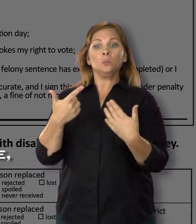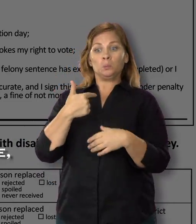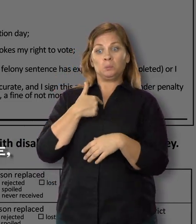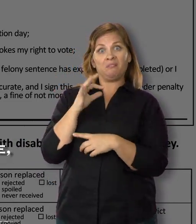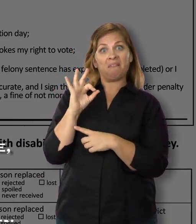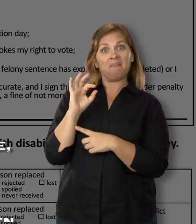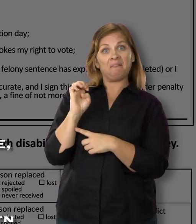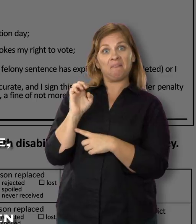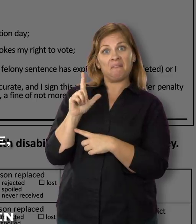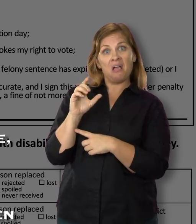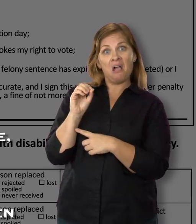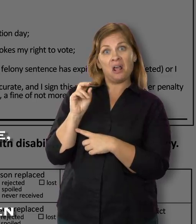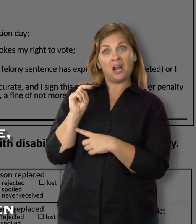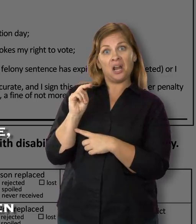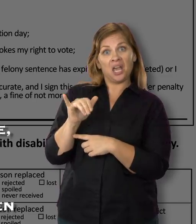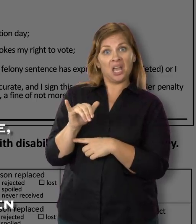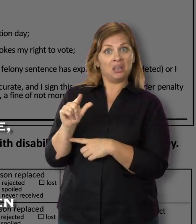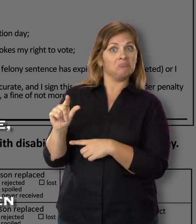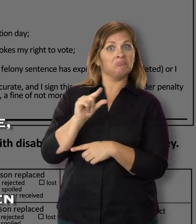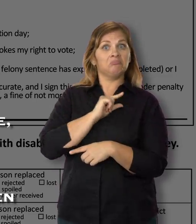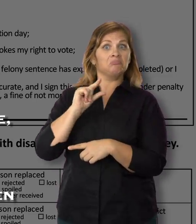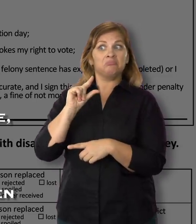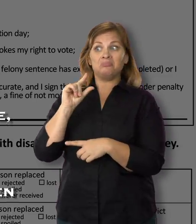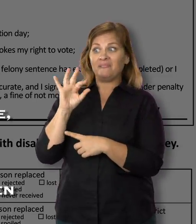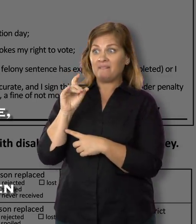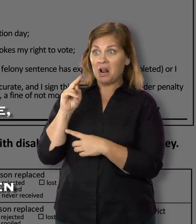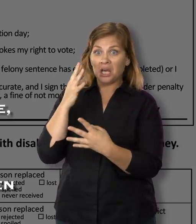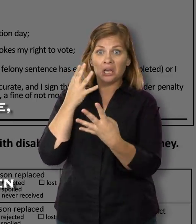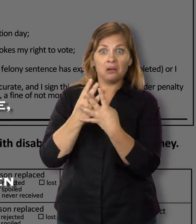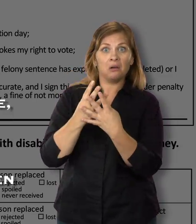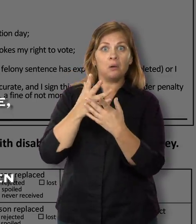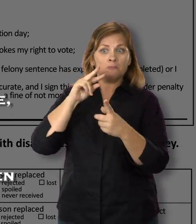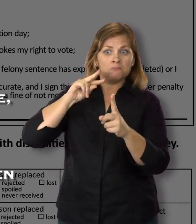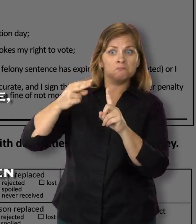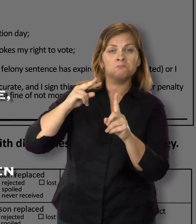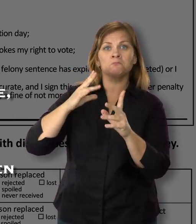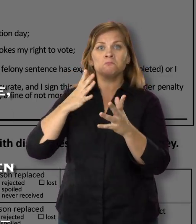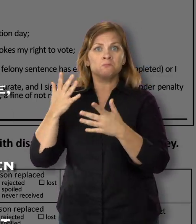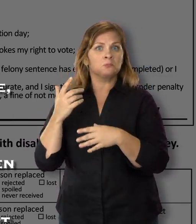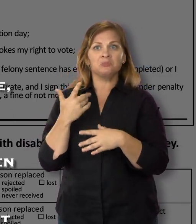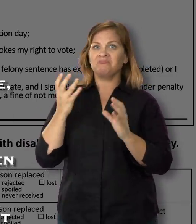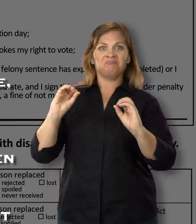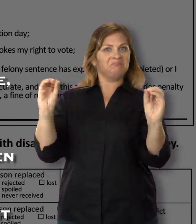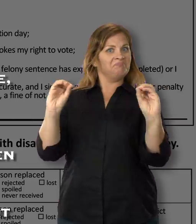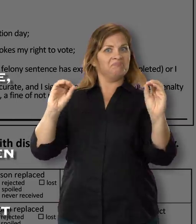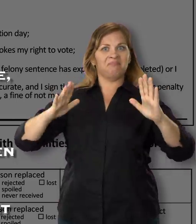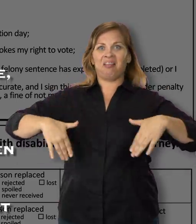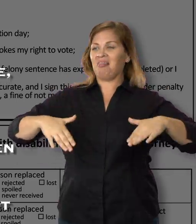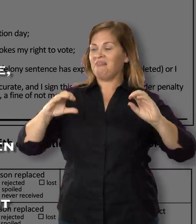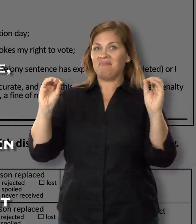have the right to vote because, if I have been convicted of a felony, my felony sentence has expired (been completed)